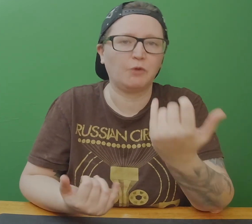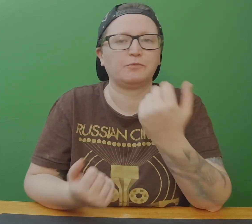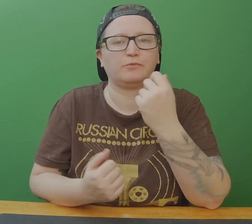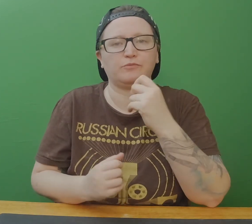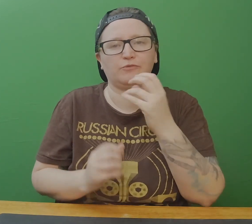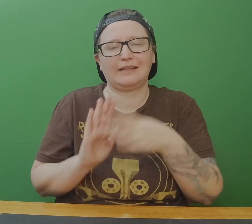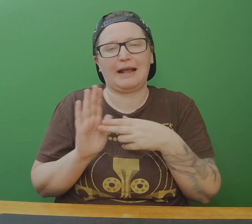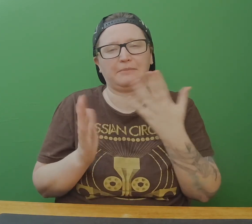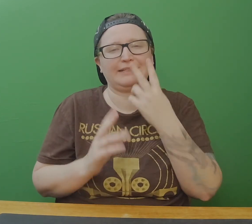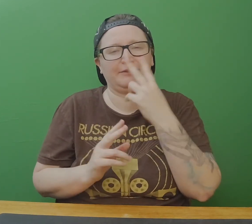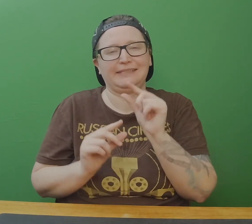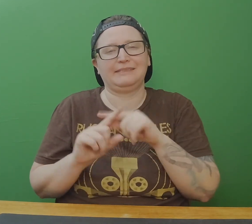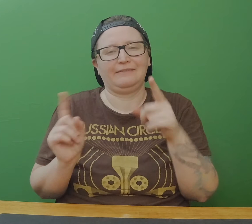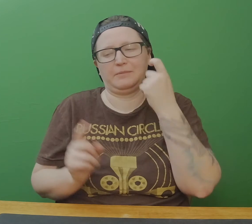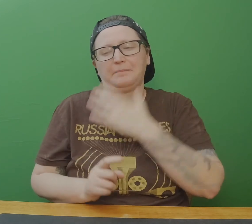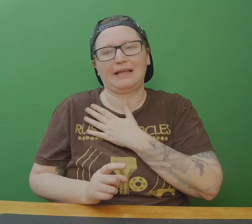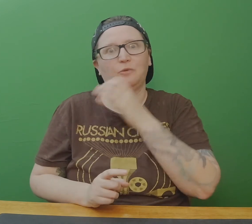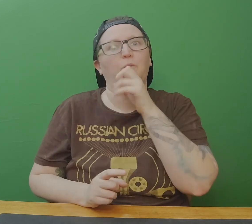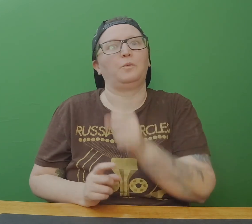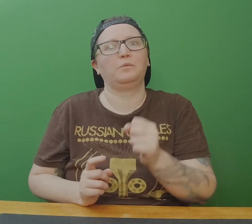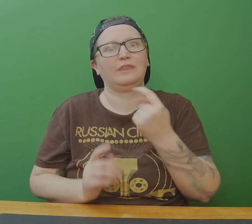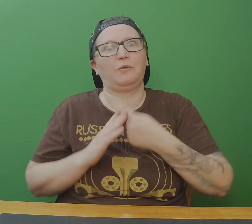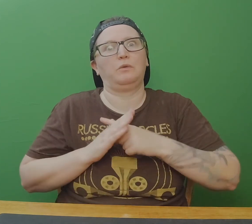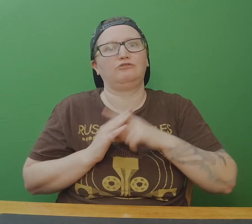considered that now but um the labeling and things might look a little bit different because